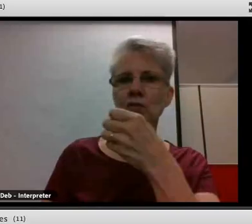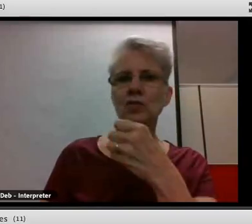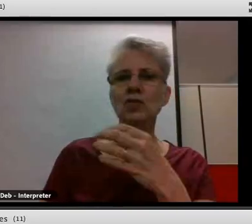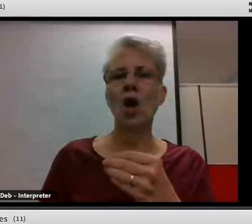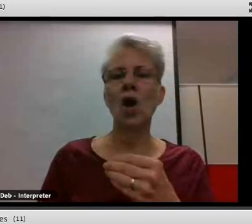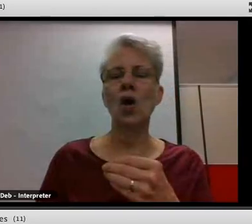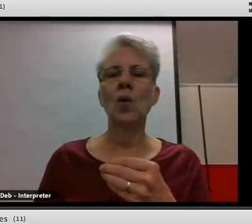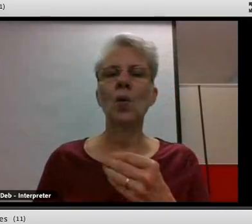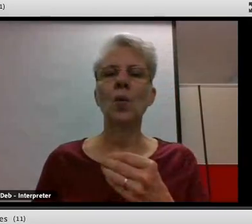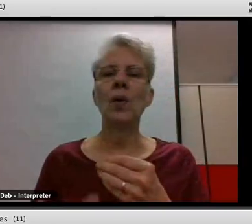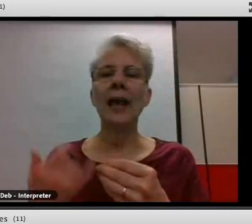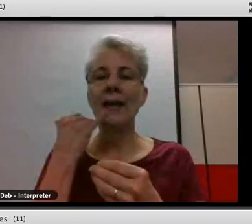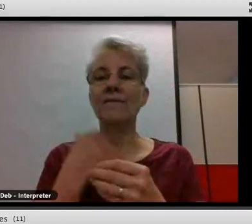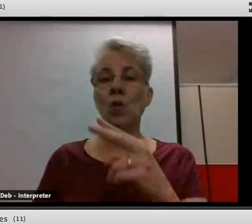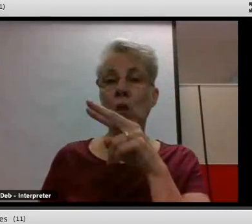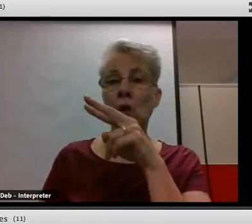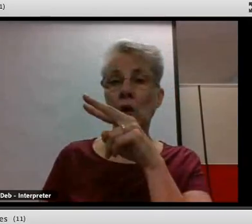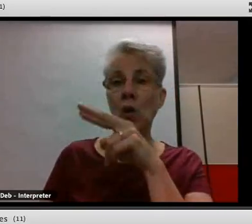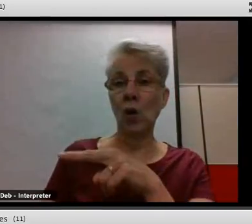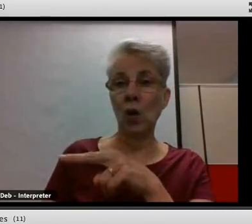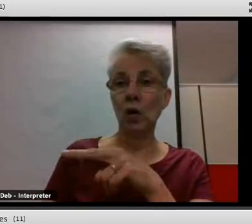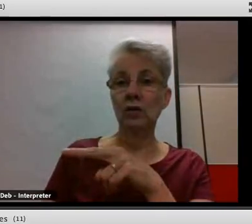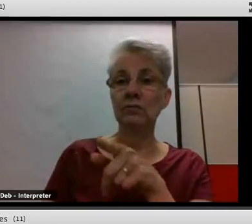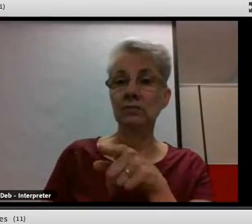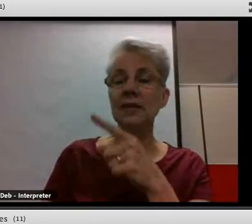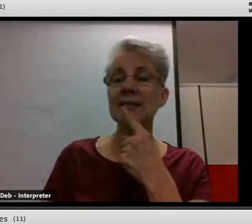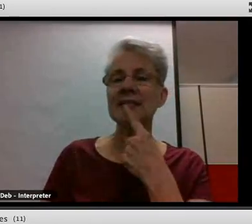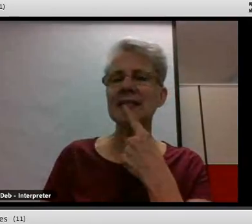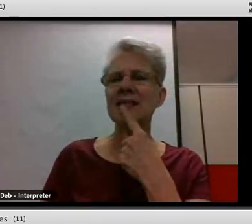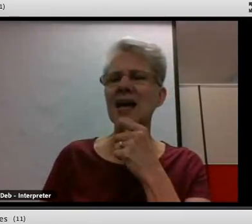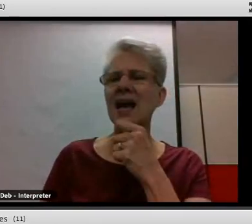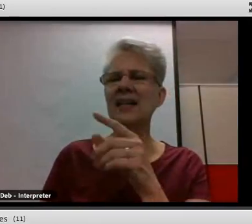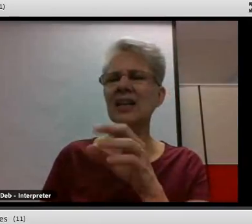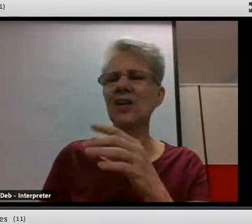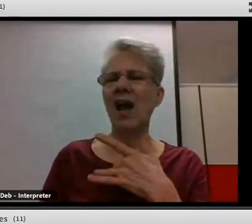and then catalog another because people don't know which one to click on,